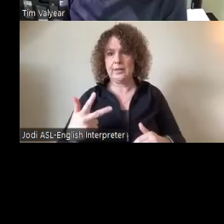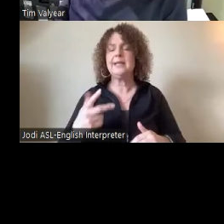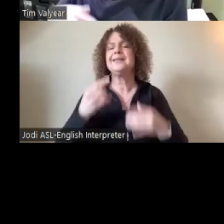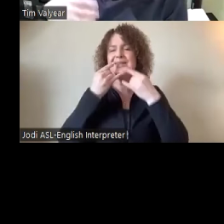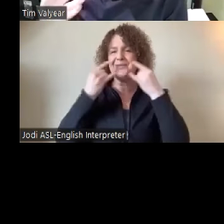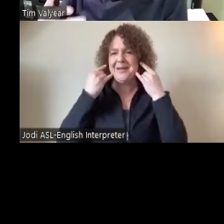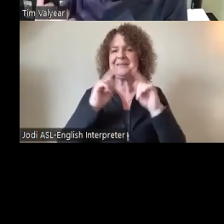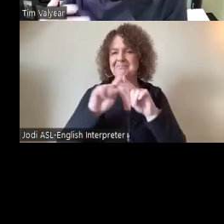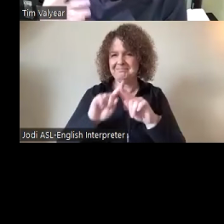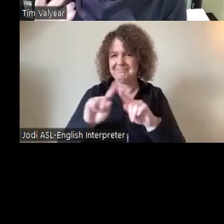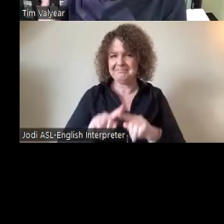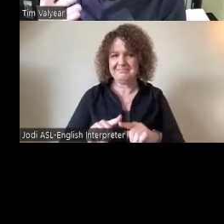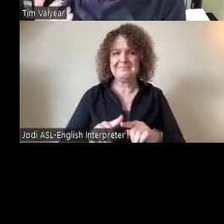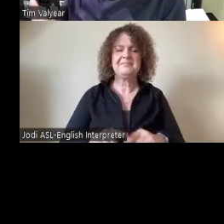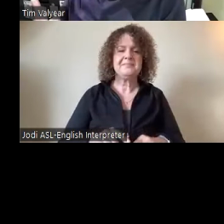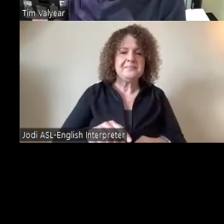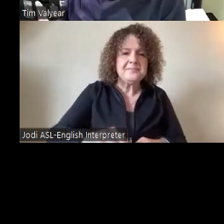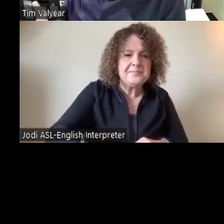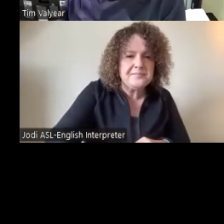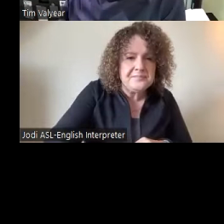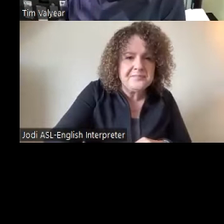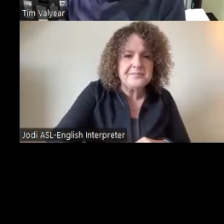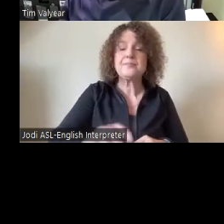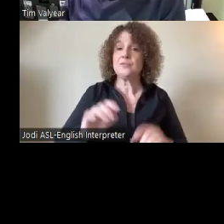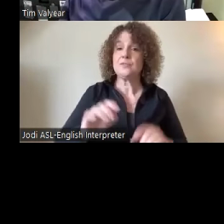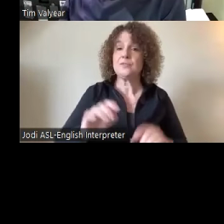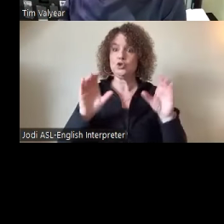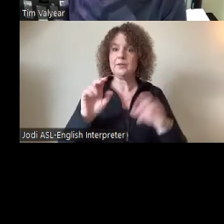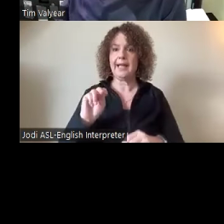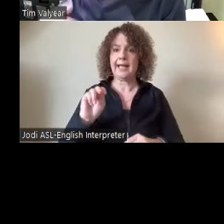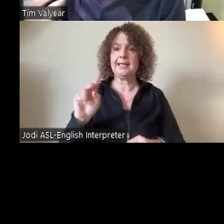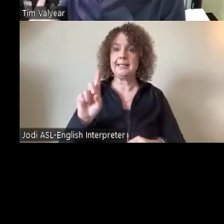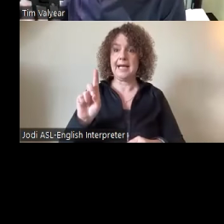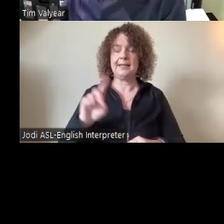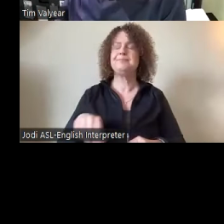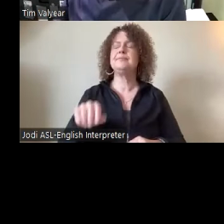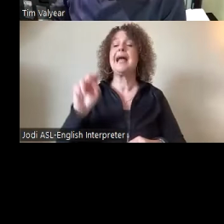mask is the one that go over your ears. And there's